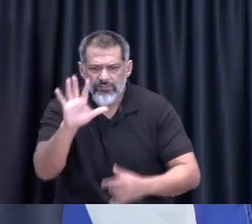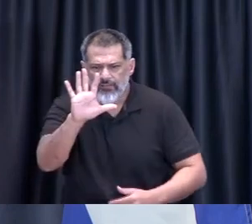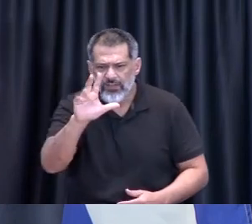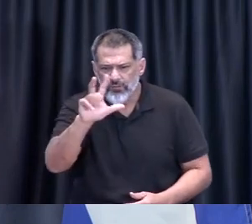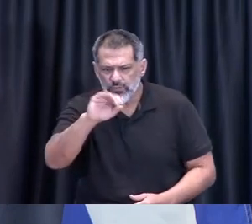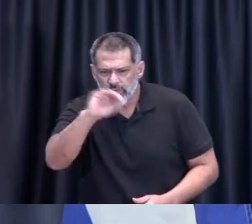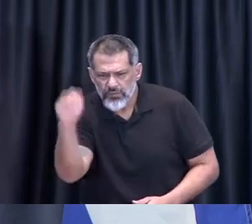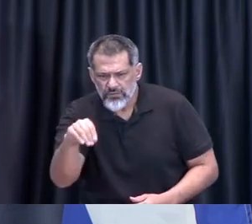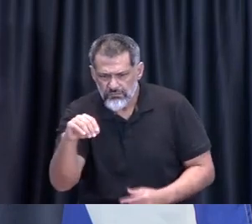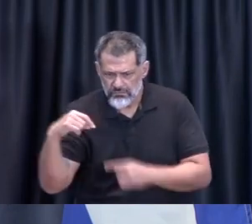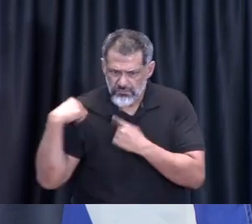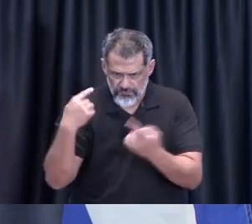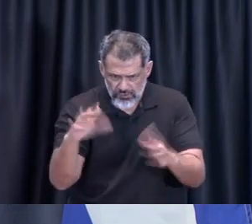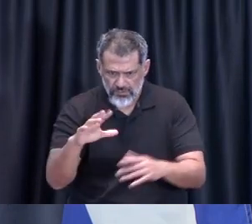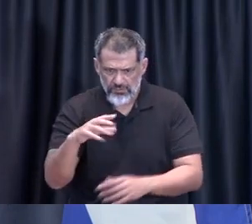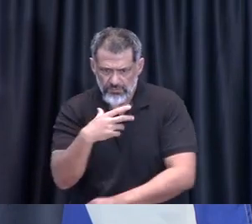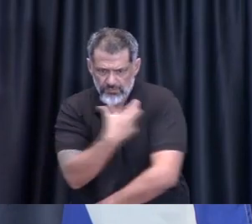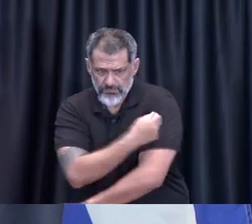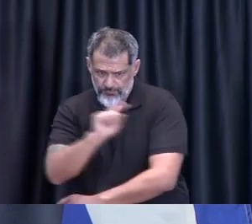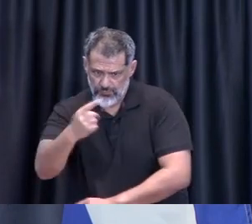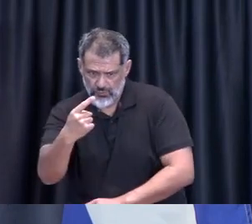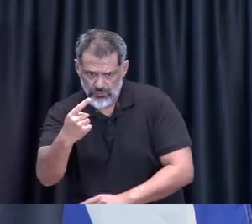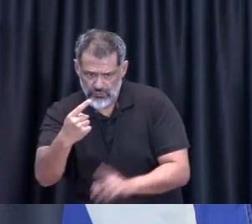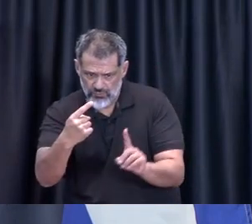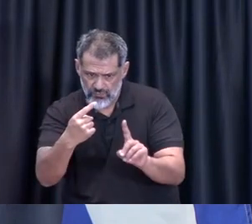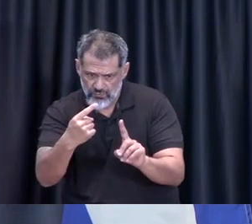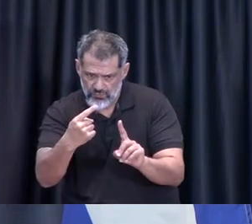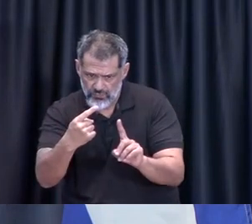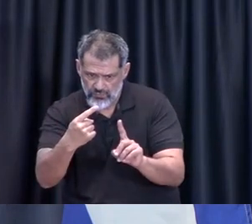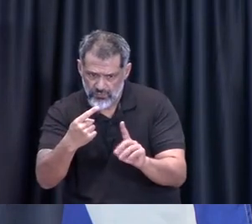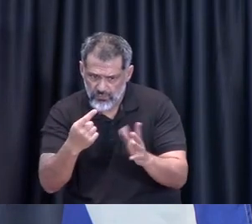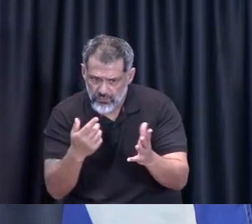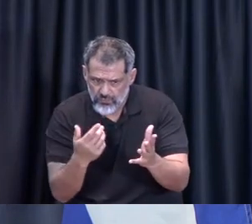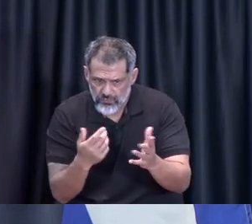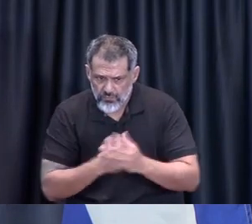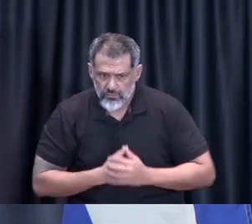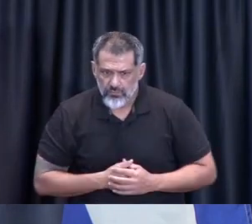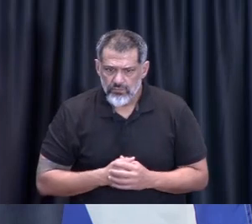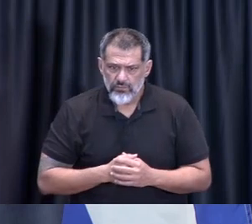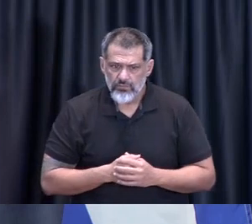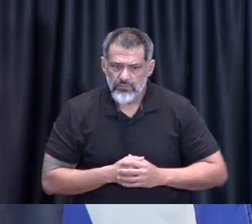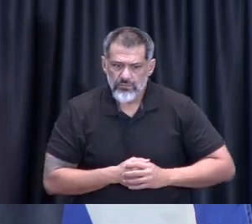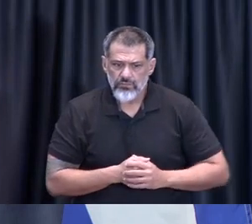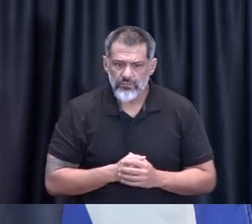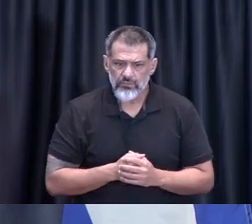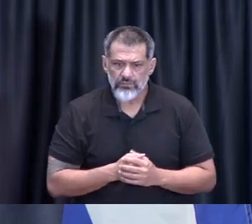have received their first dose in Toronto. Again, the trajectory of that